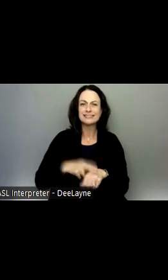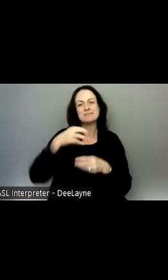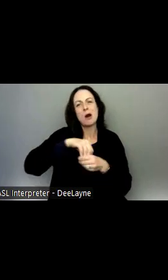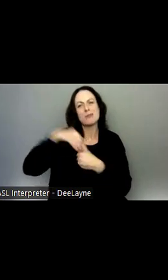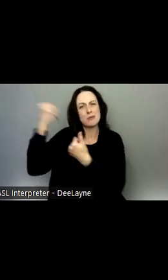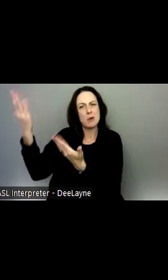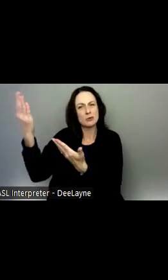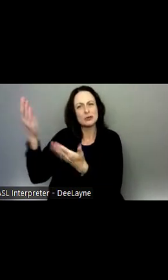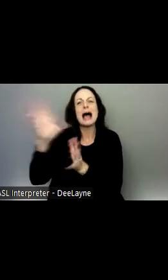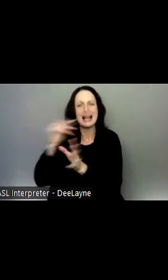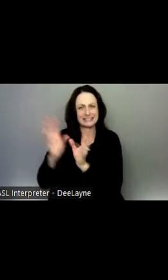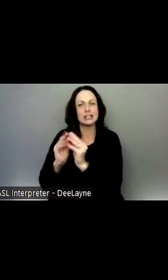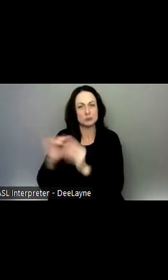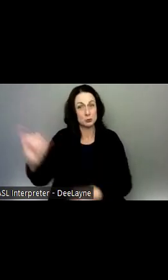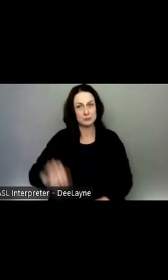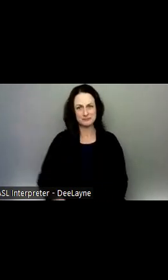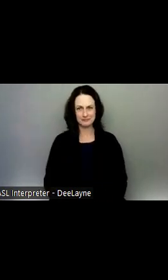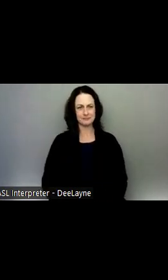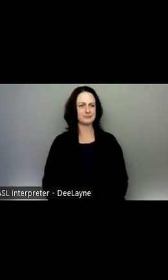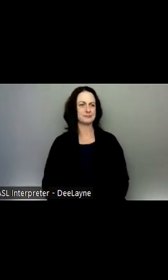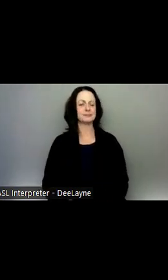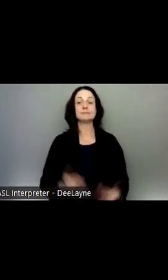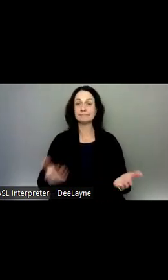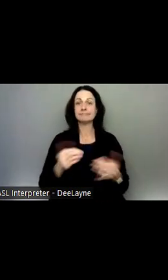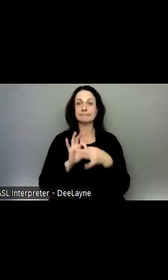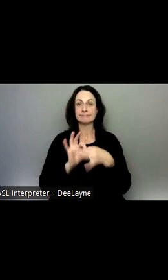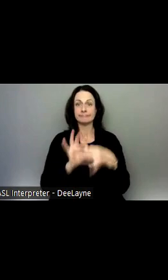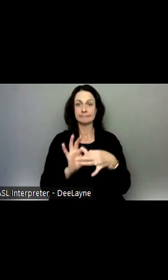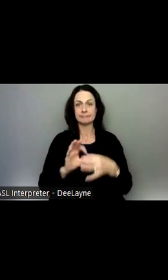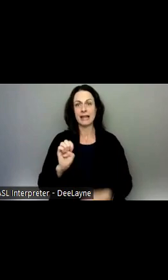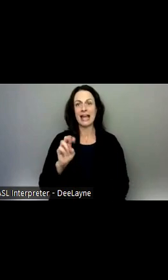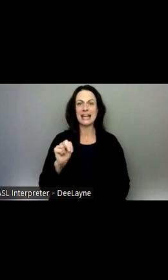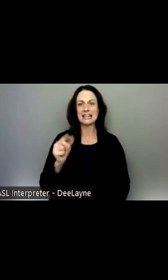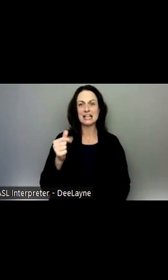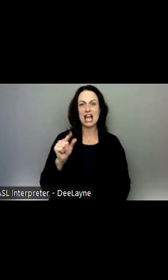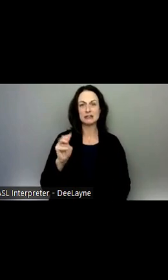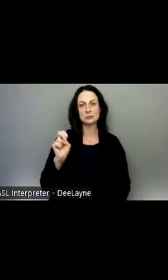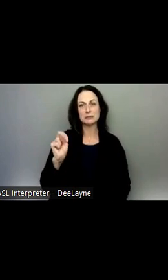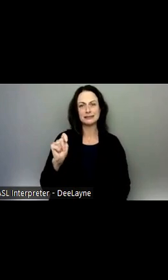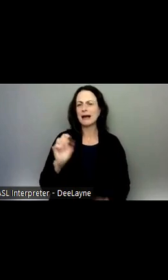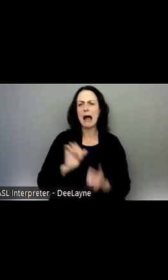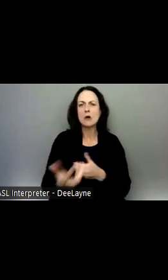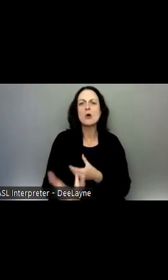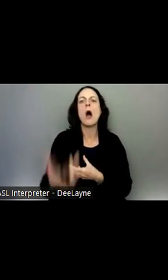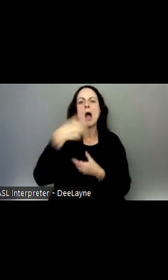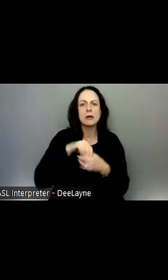and the sessions. Engagement, how do you engage or hope to engage